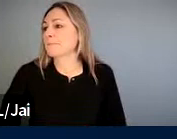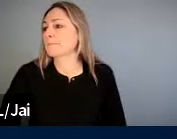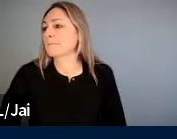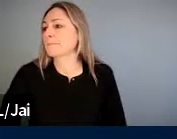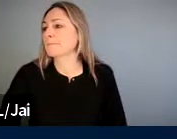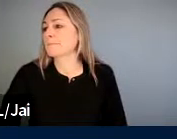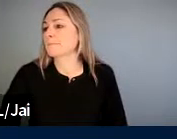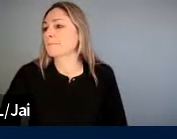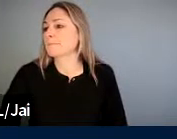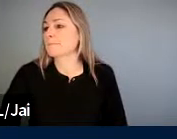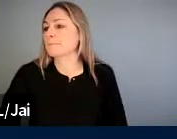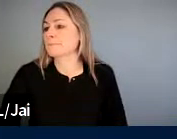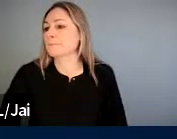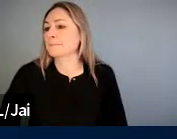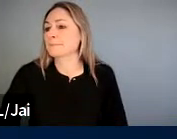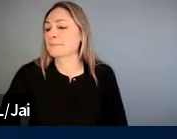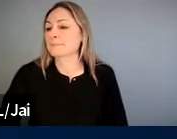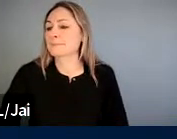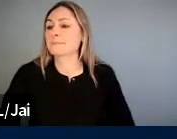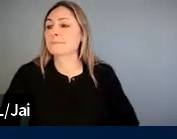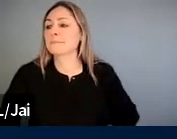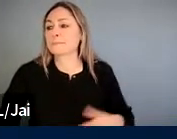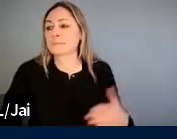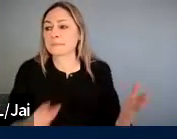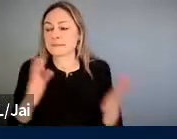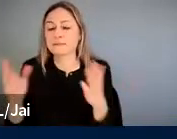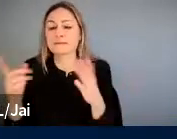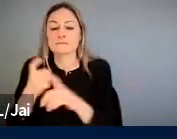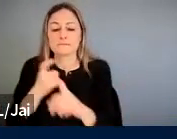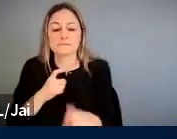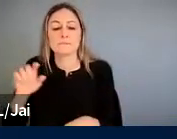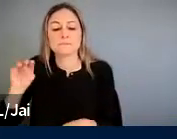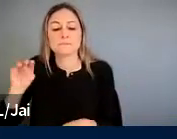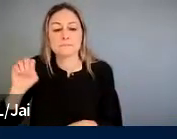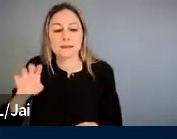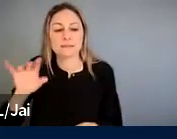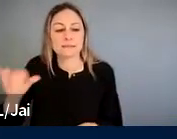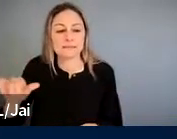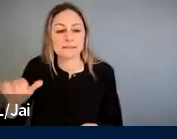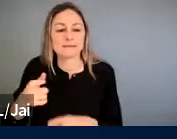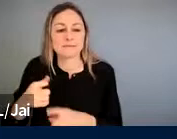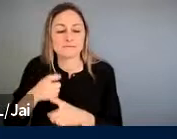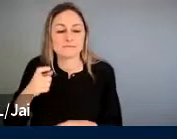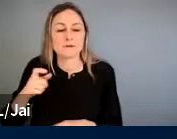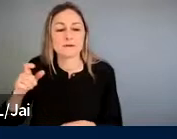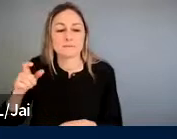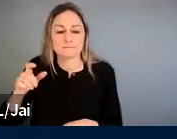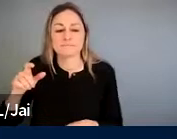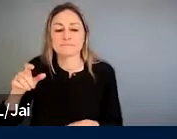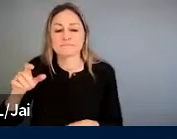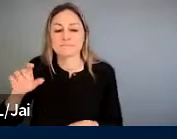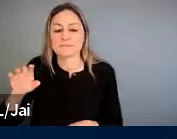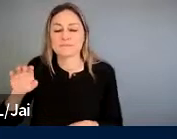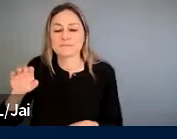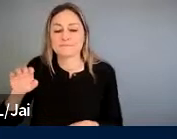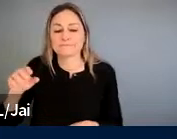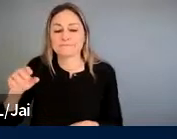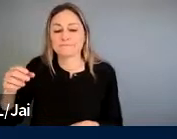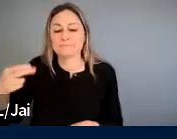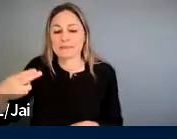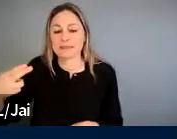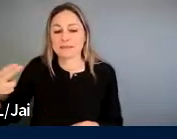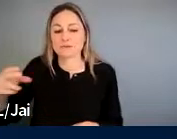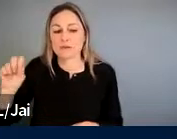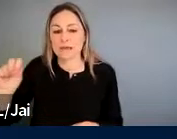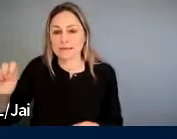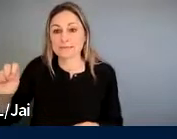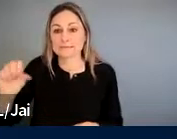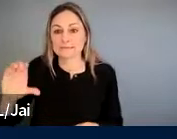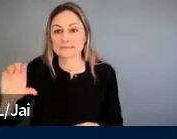Rainer from Health and Human Services Civil Rights division shared one thing that was profound,